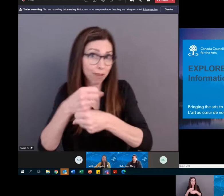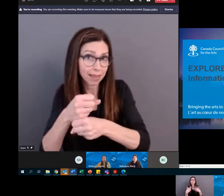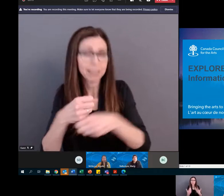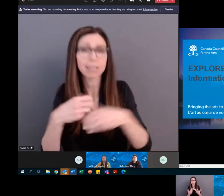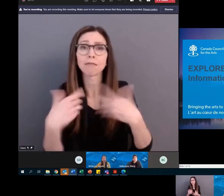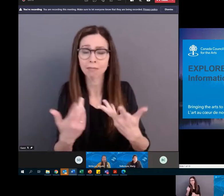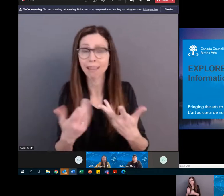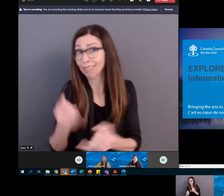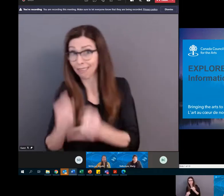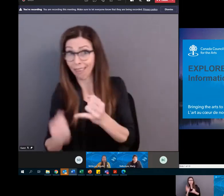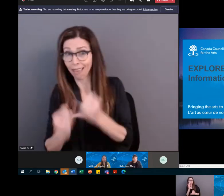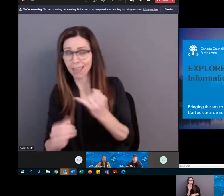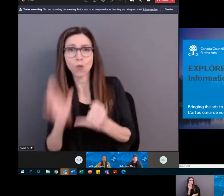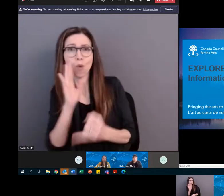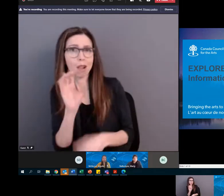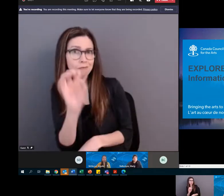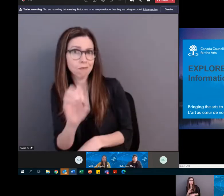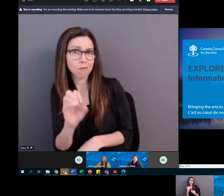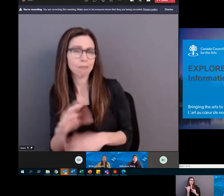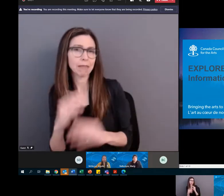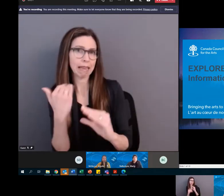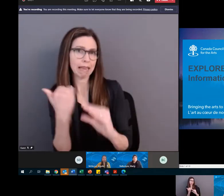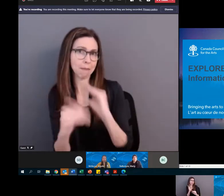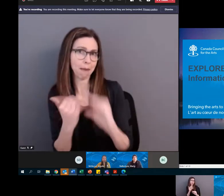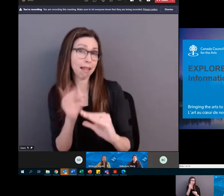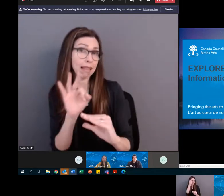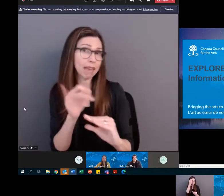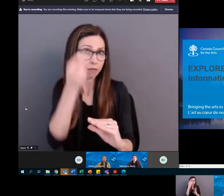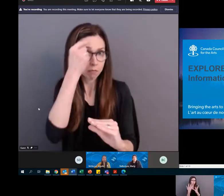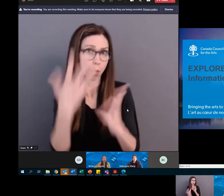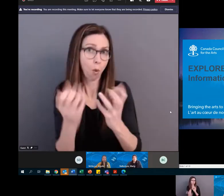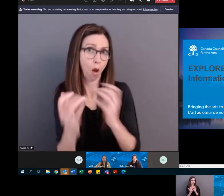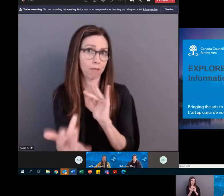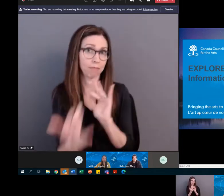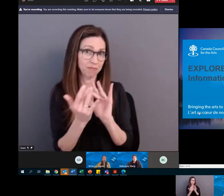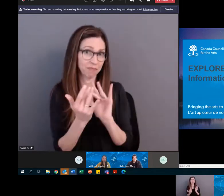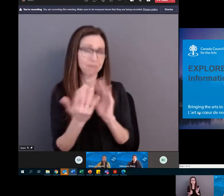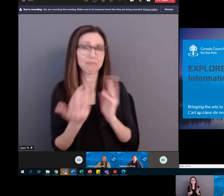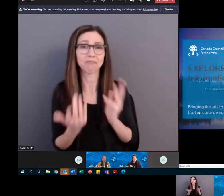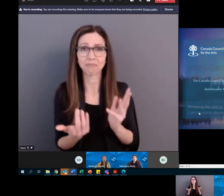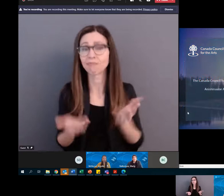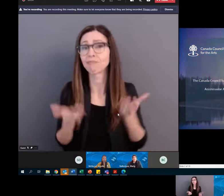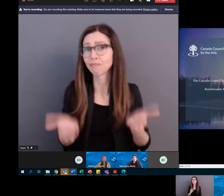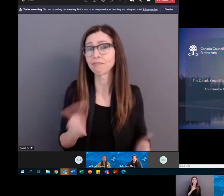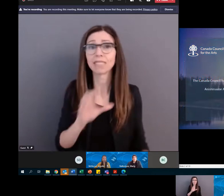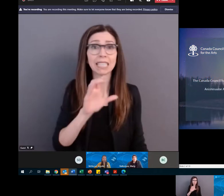if you have any questions. The Canada Council for the Arts